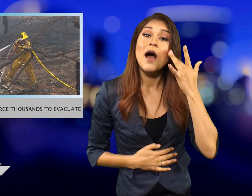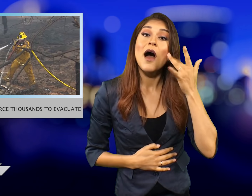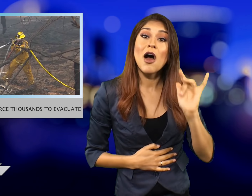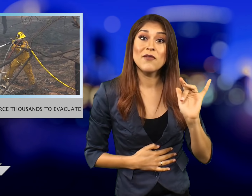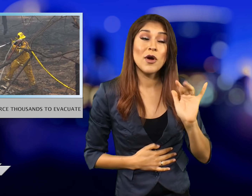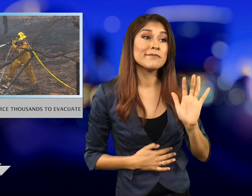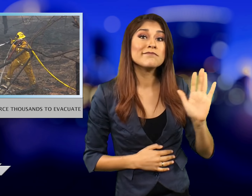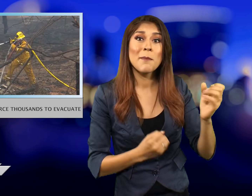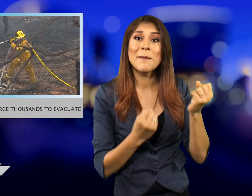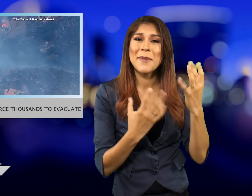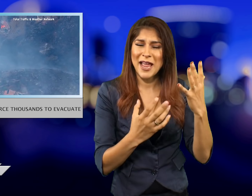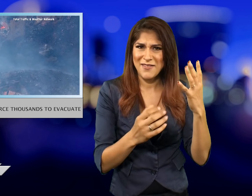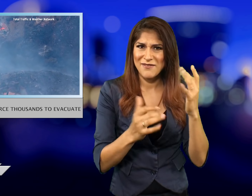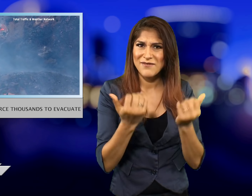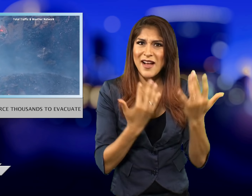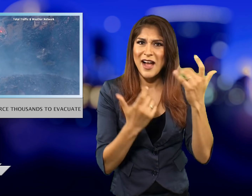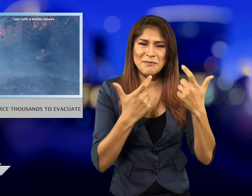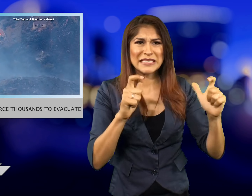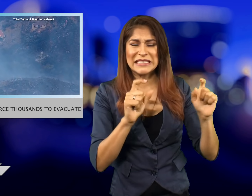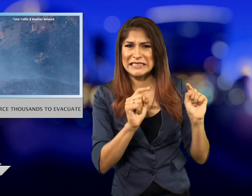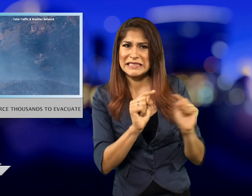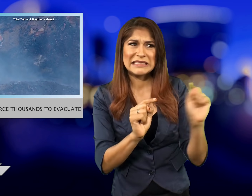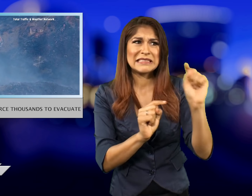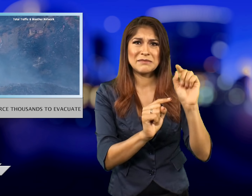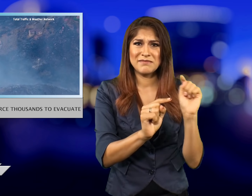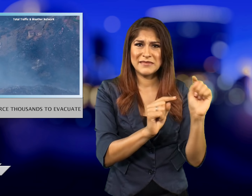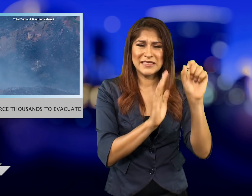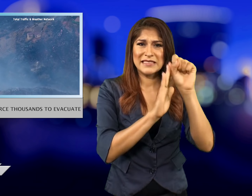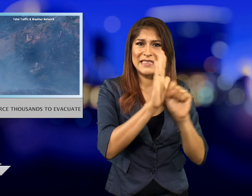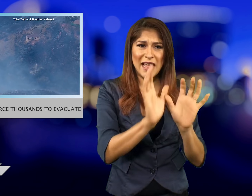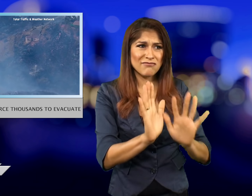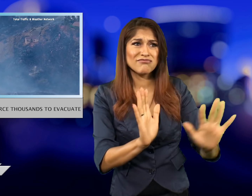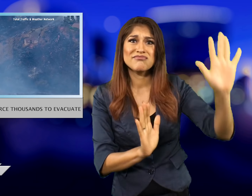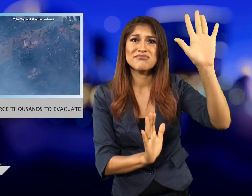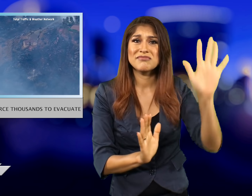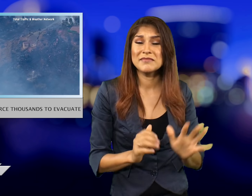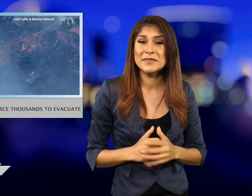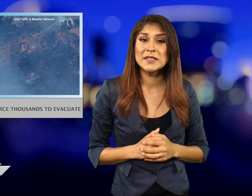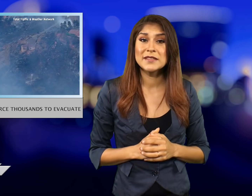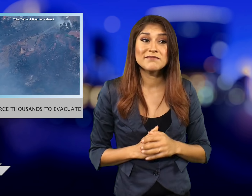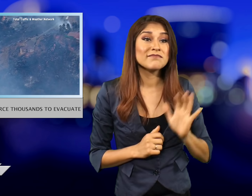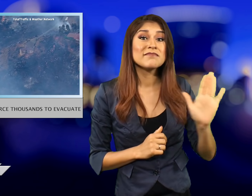In California nearly a dozen major fires are burning throughout the state.